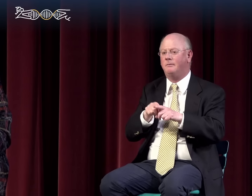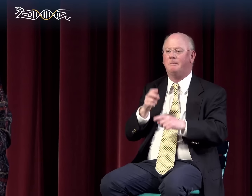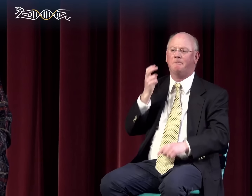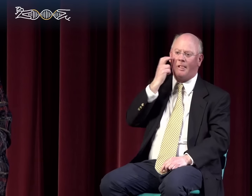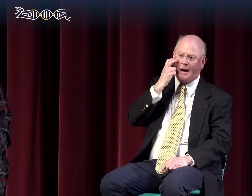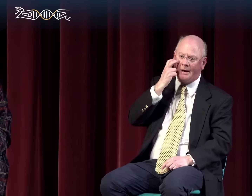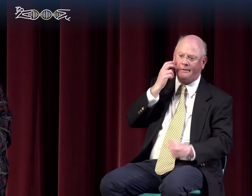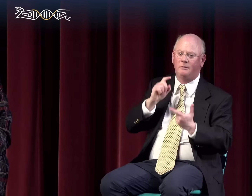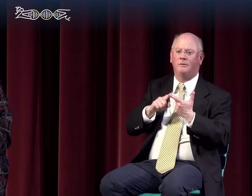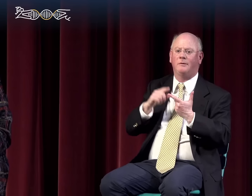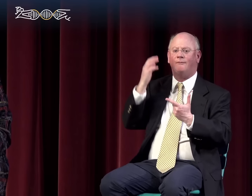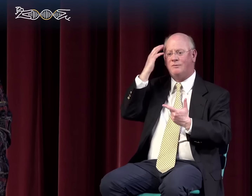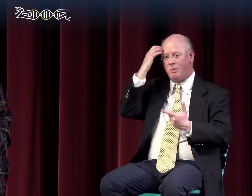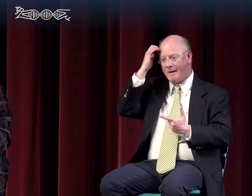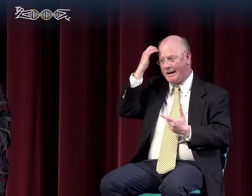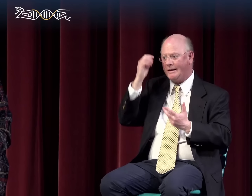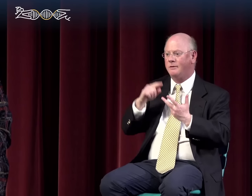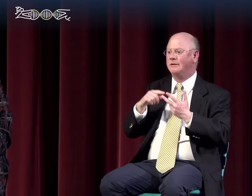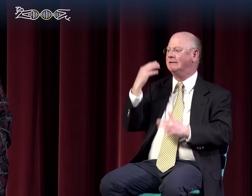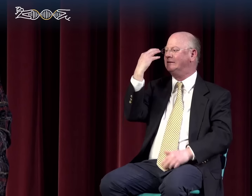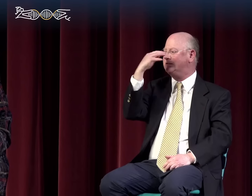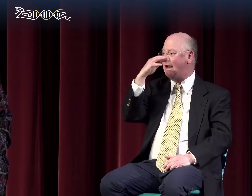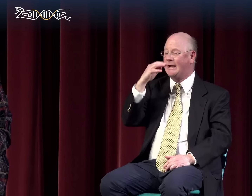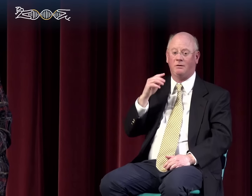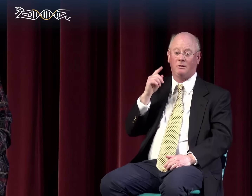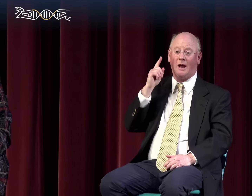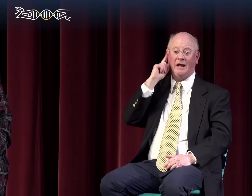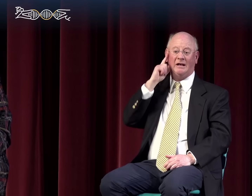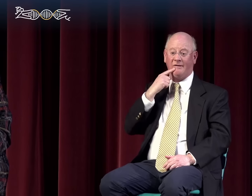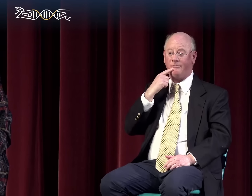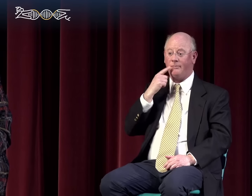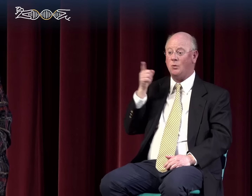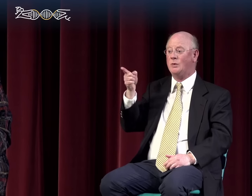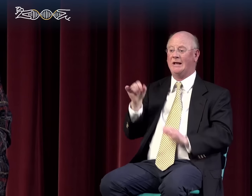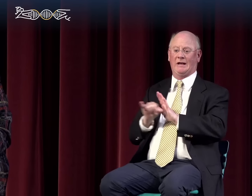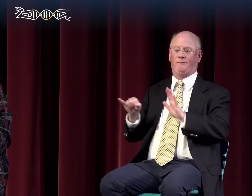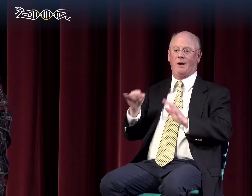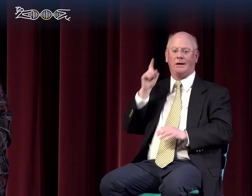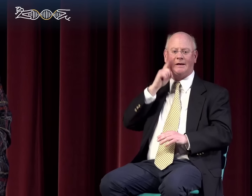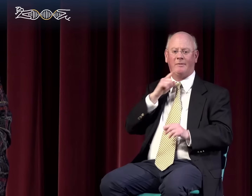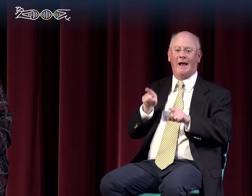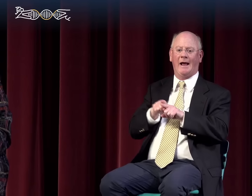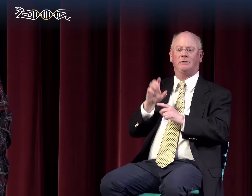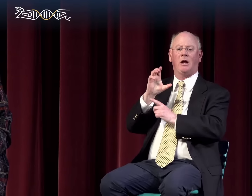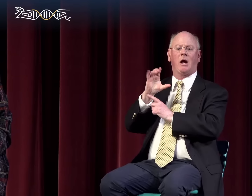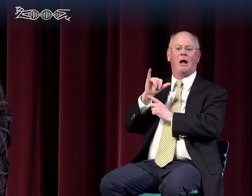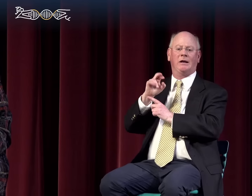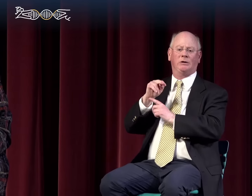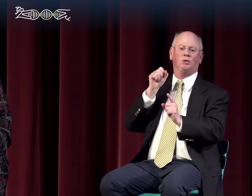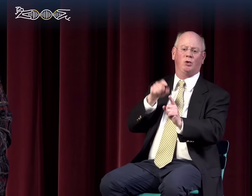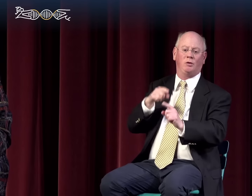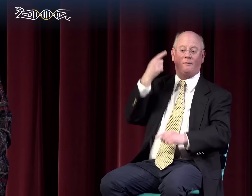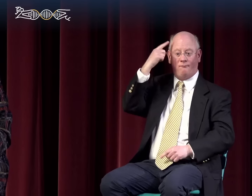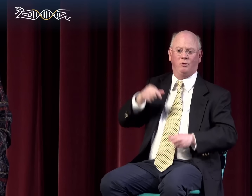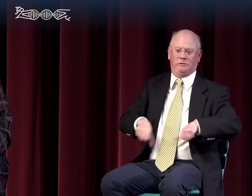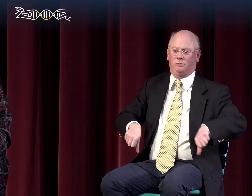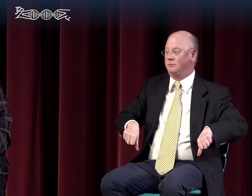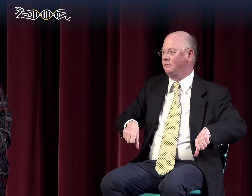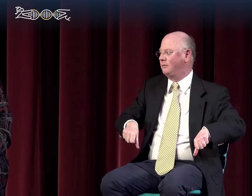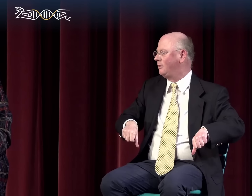people, people with mental infirmity, insanity so forth, and he said these